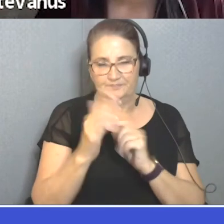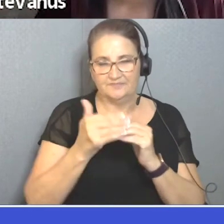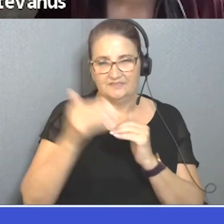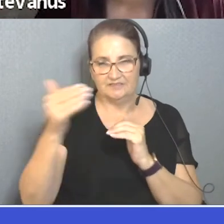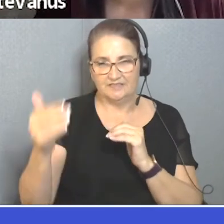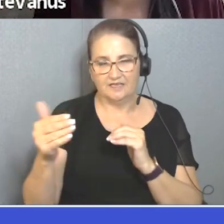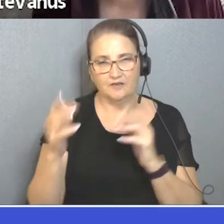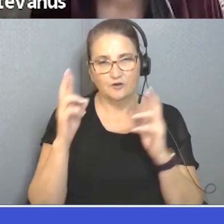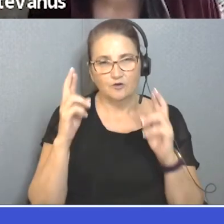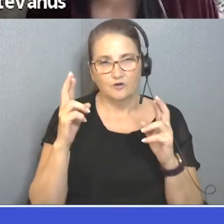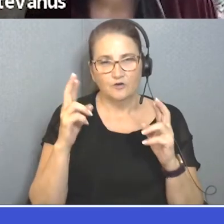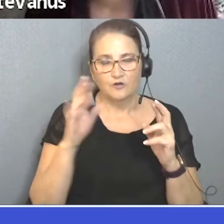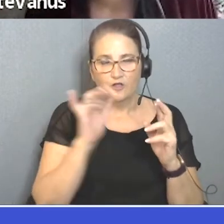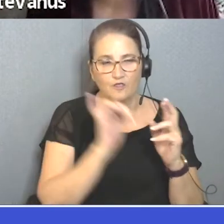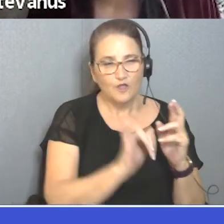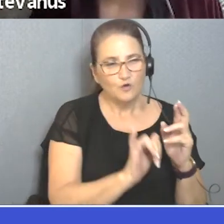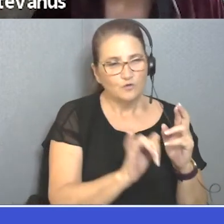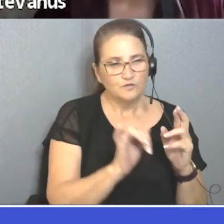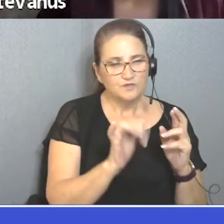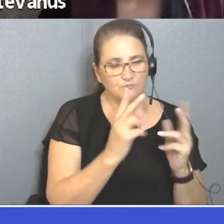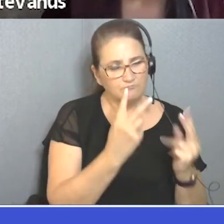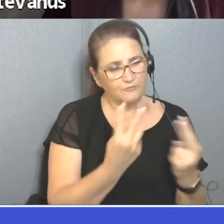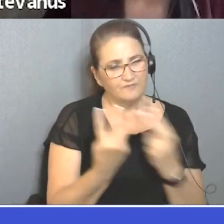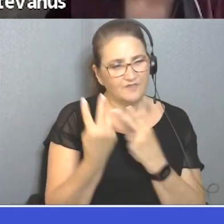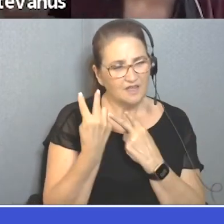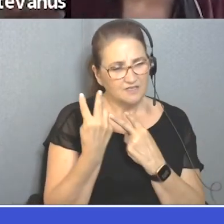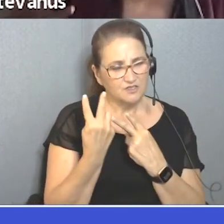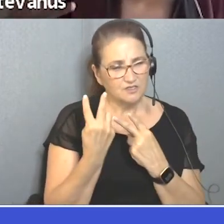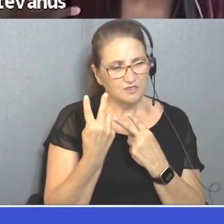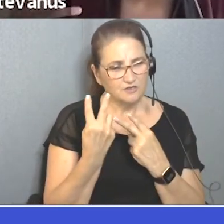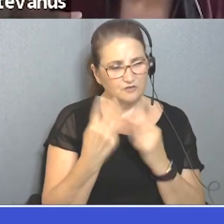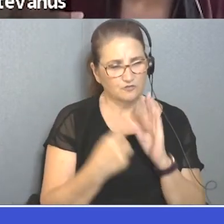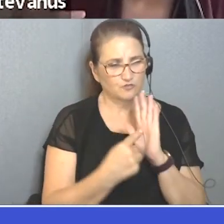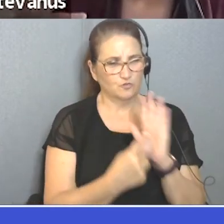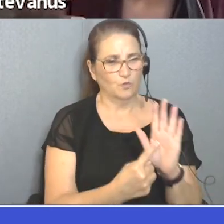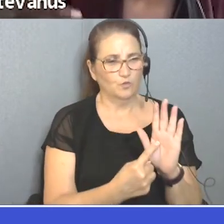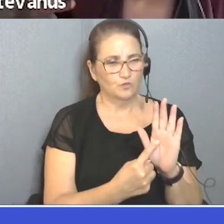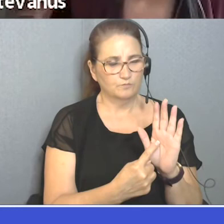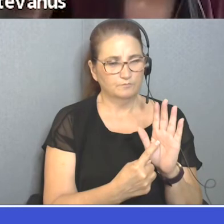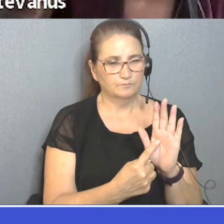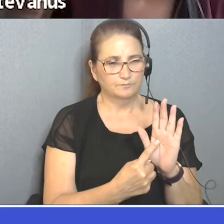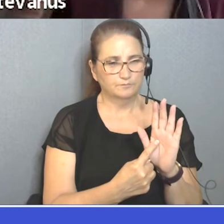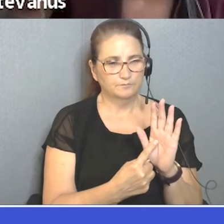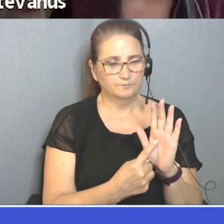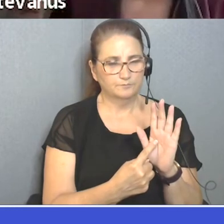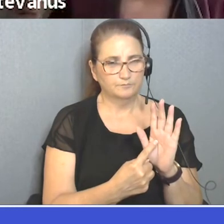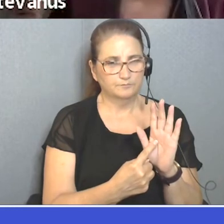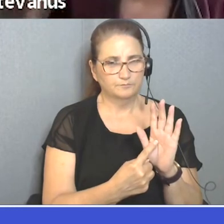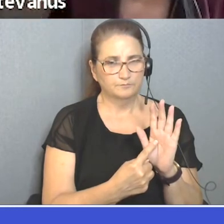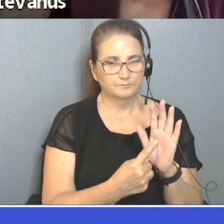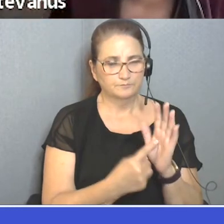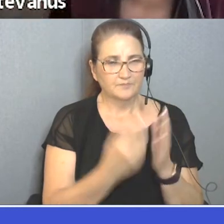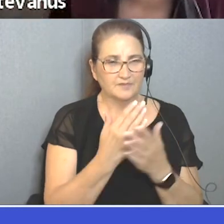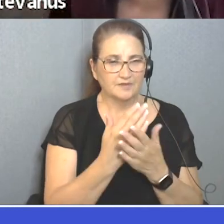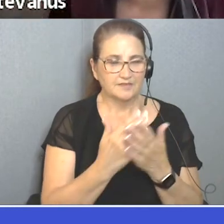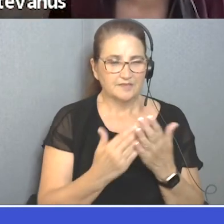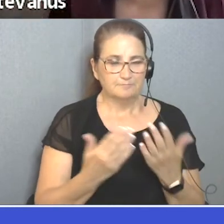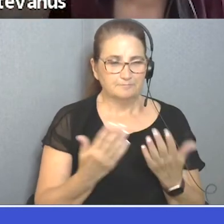transition into our next activity. Hopefully those reflections revealed